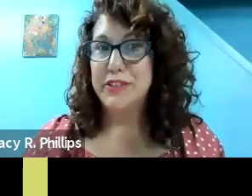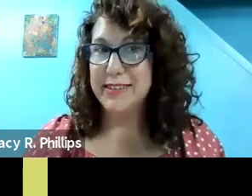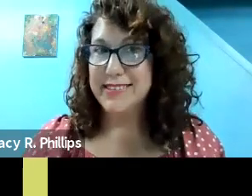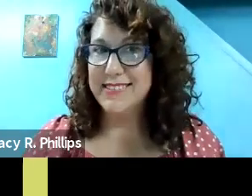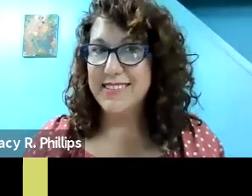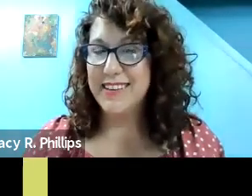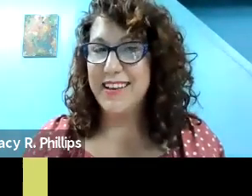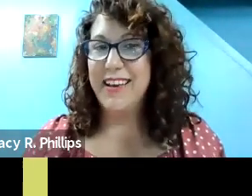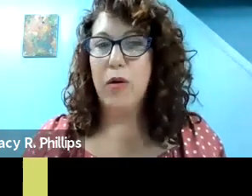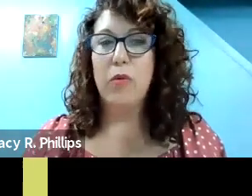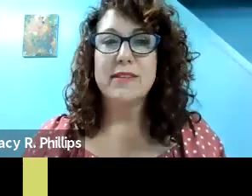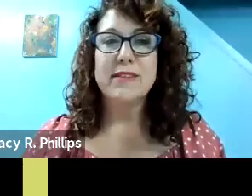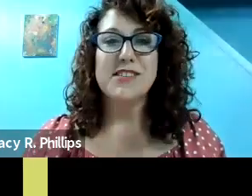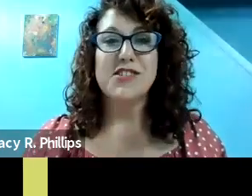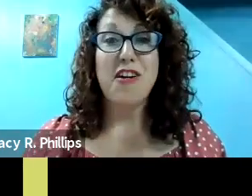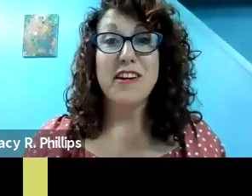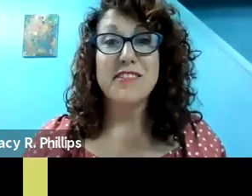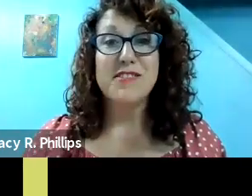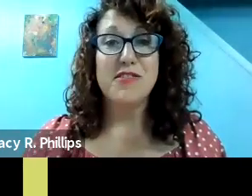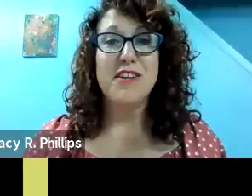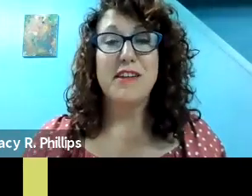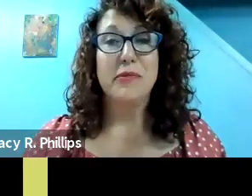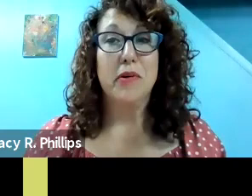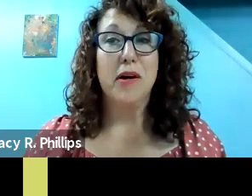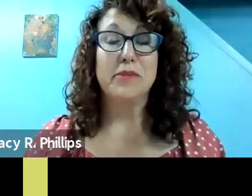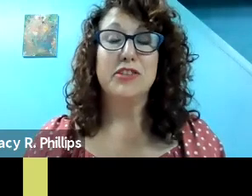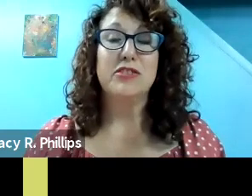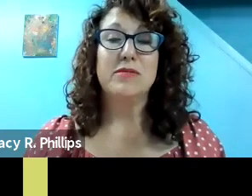students? What does the targeted student need to accomplish?